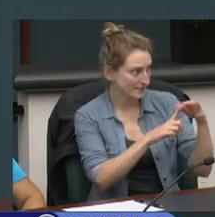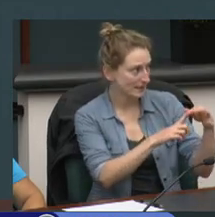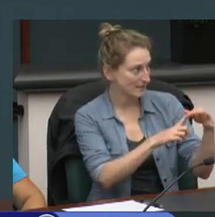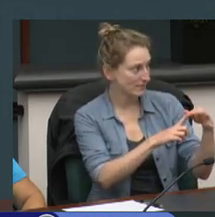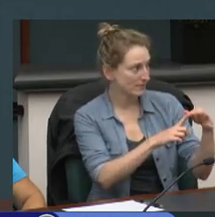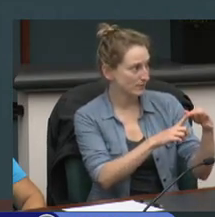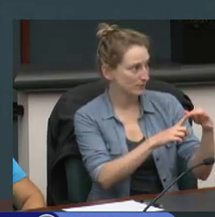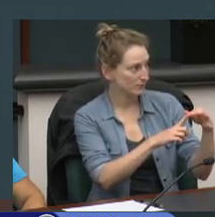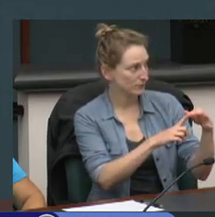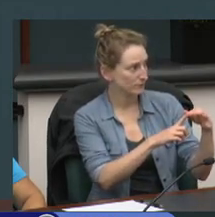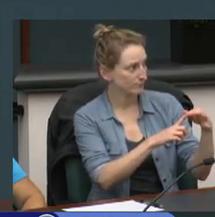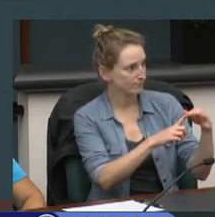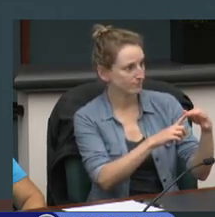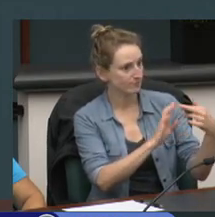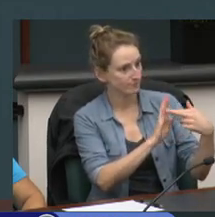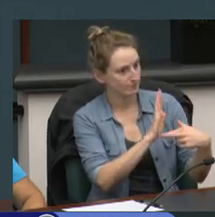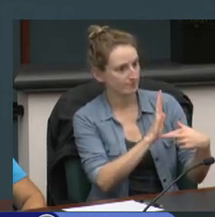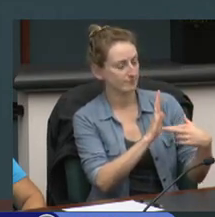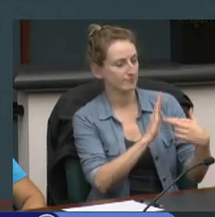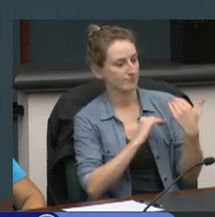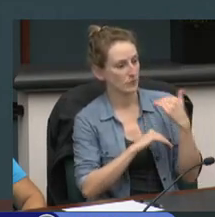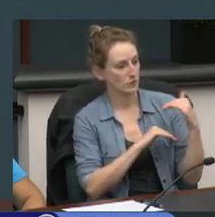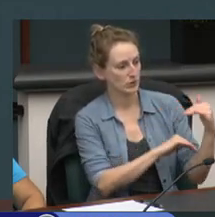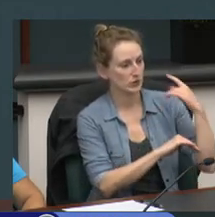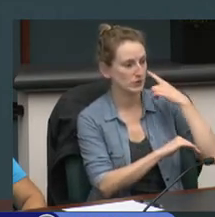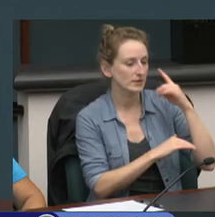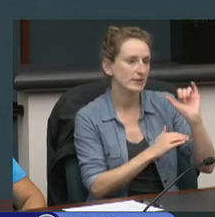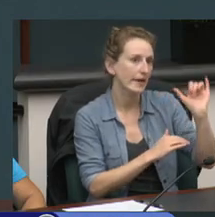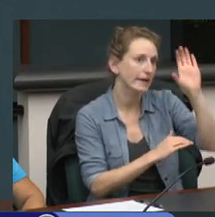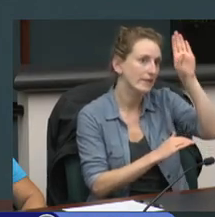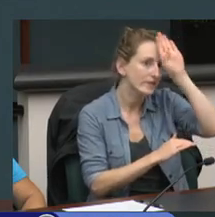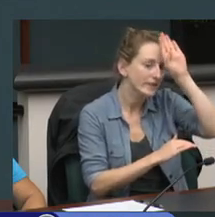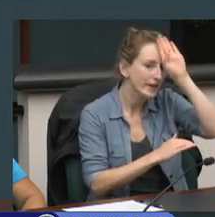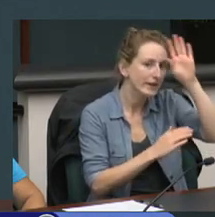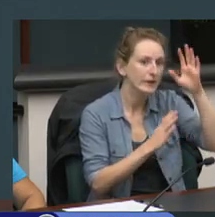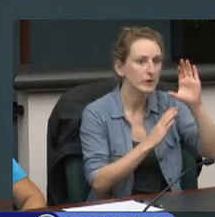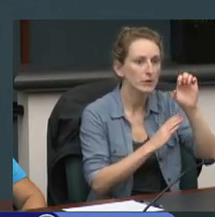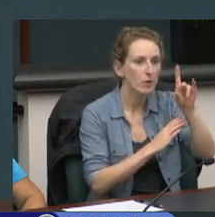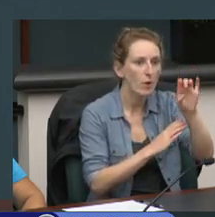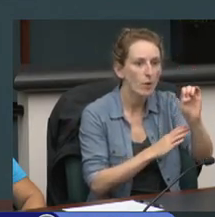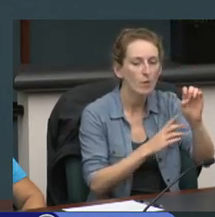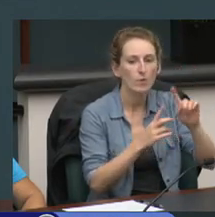just condo izing an old house like I get row houses those are easily and they're